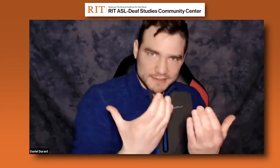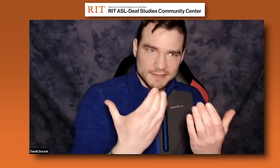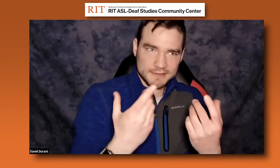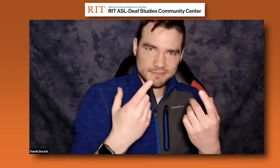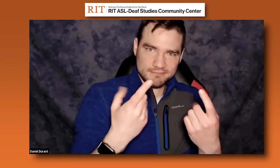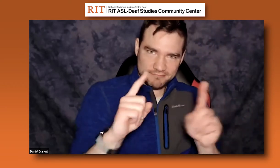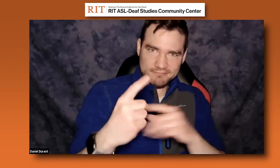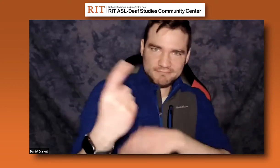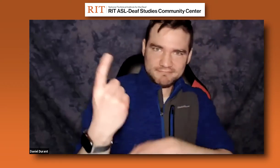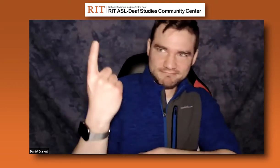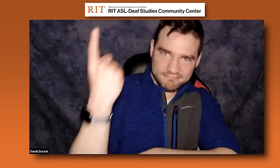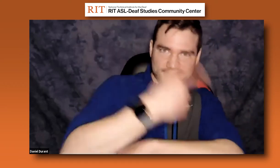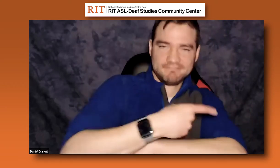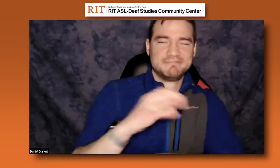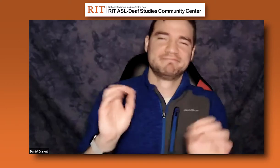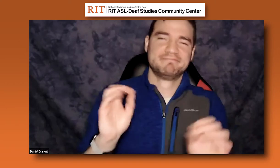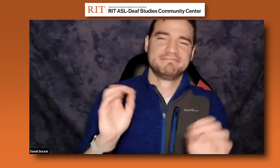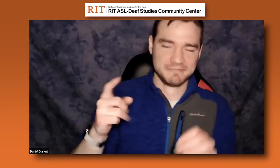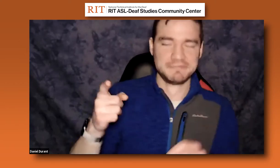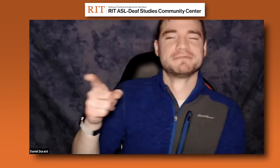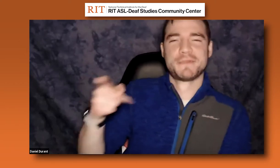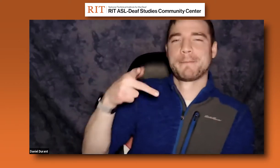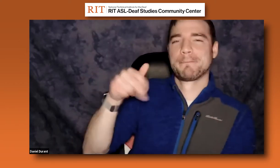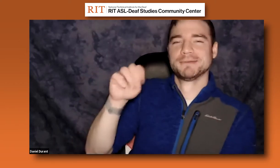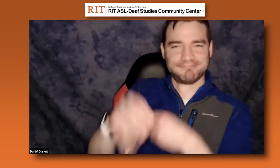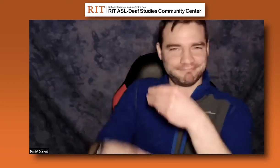but not an official class about acting.